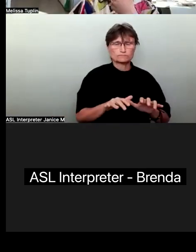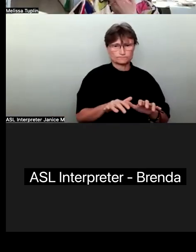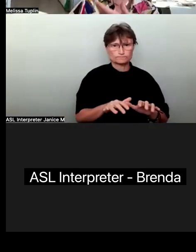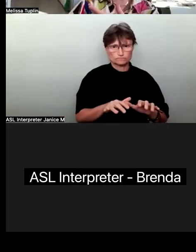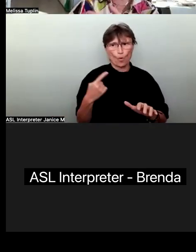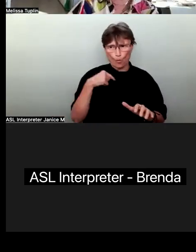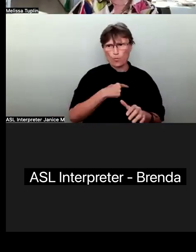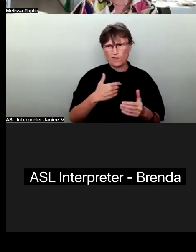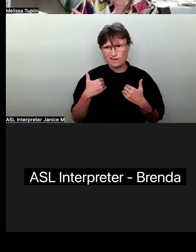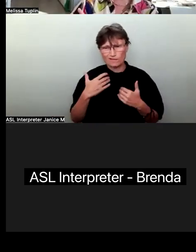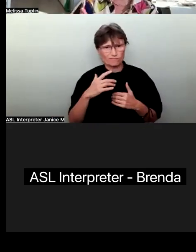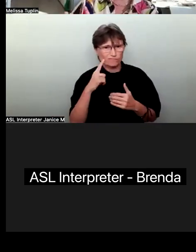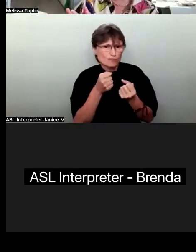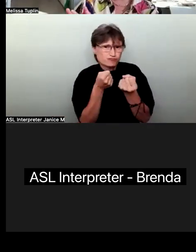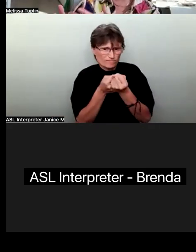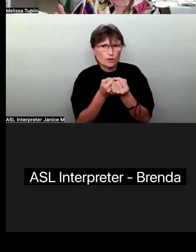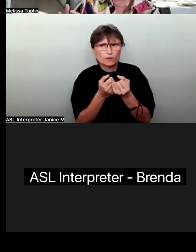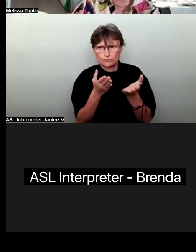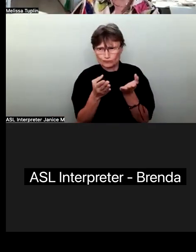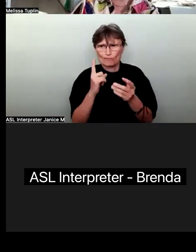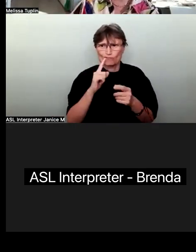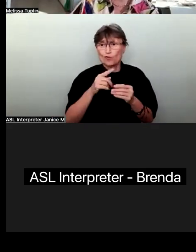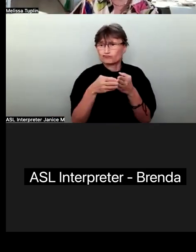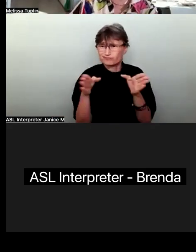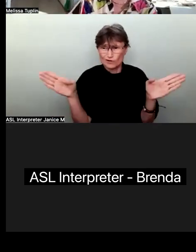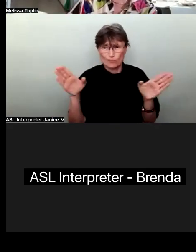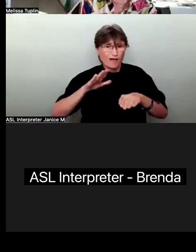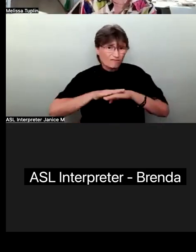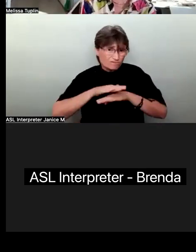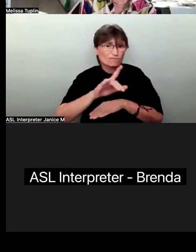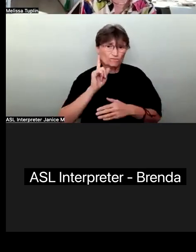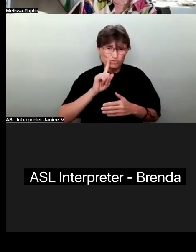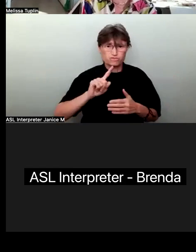We can also provide assistance for general grant writing advice. We'll work one on one